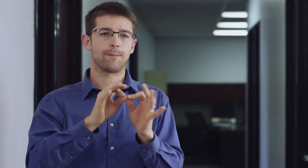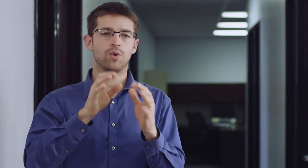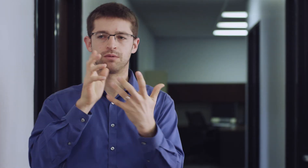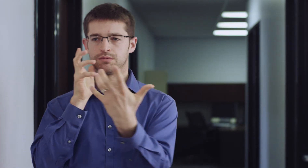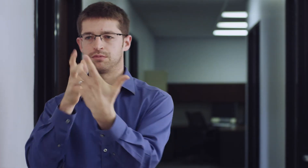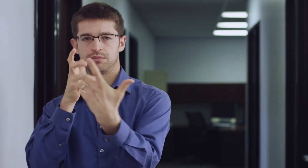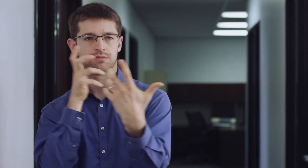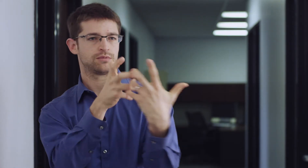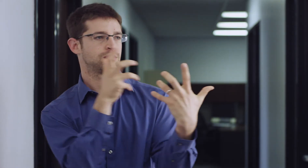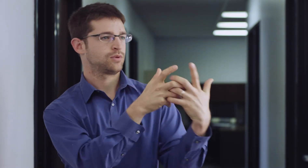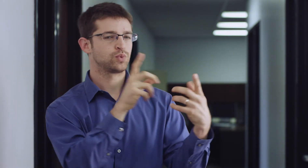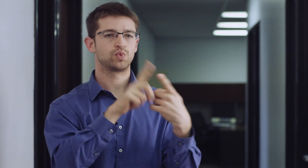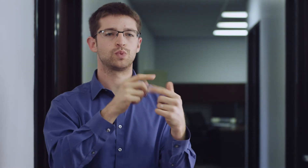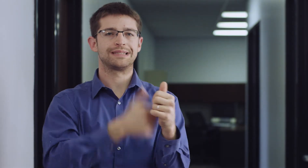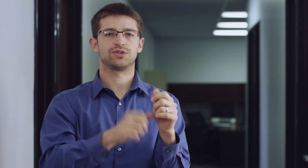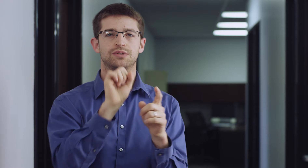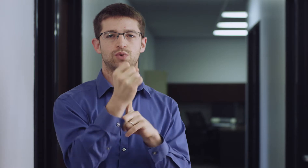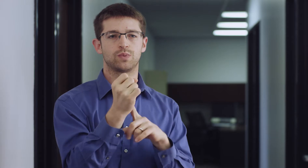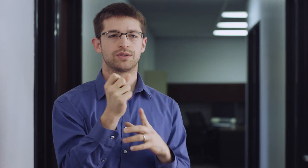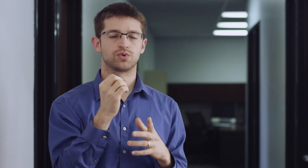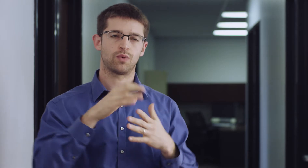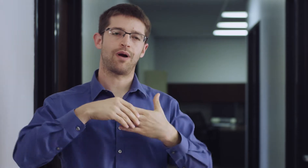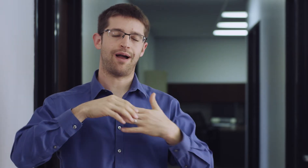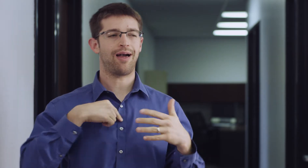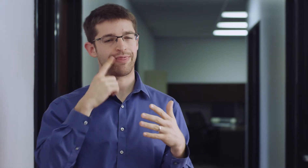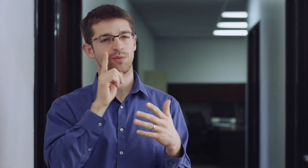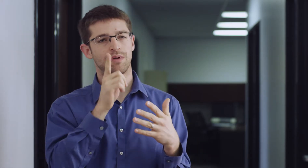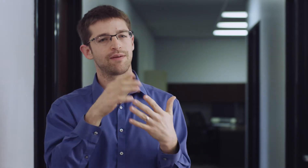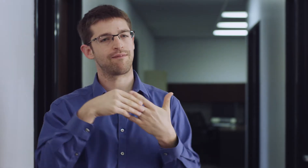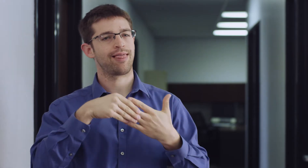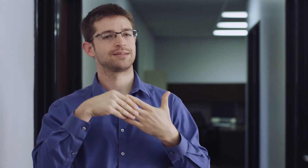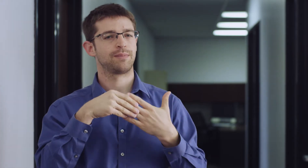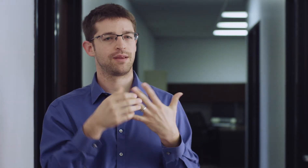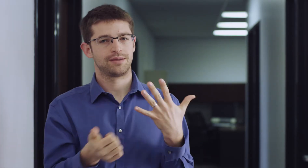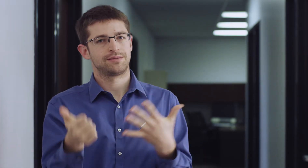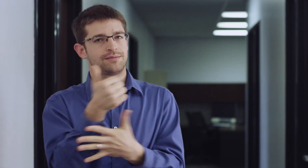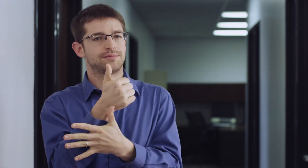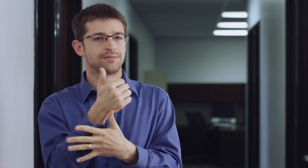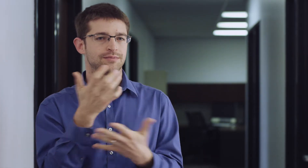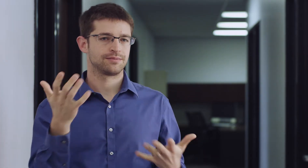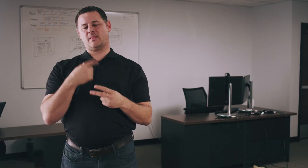A good interpreter must be able to adapt to each and every situation, and this flexibility is so paramount.